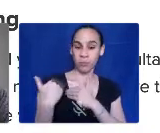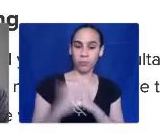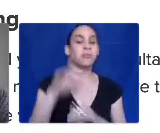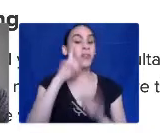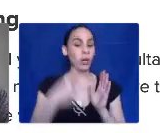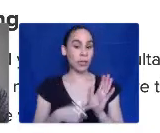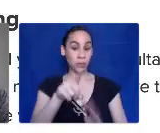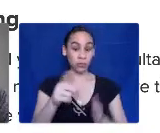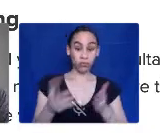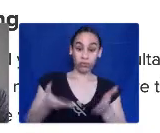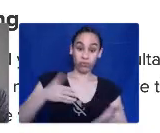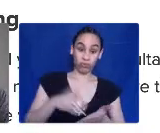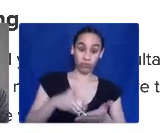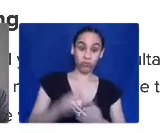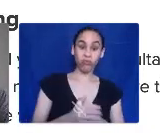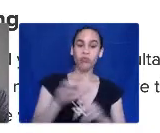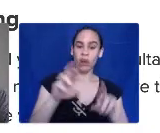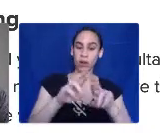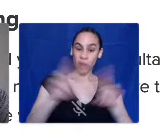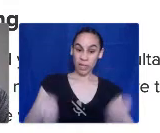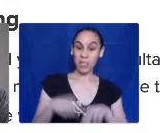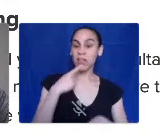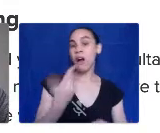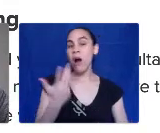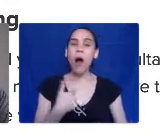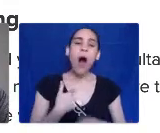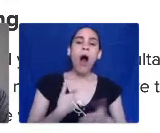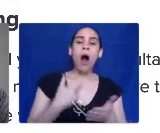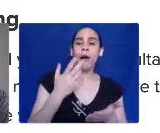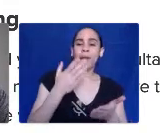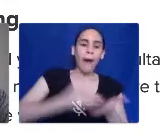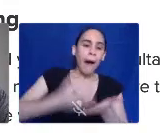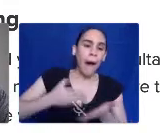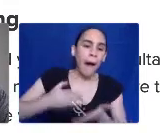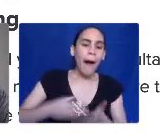said i cut vegetables and i made dinner that'd be a pretty horrible resume right but if i said